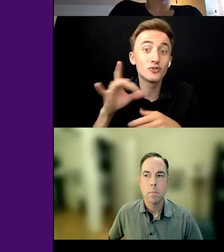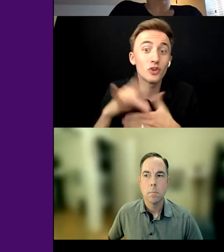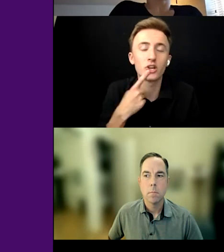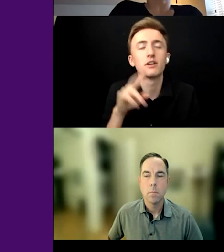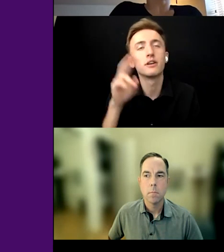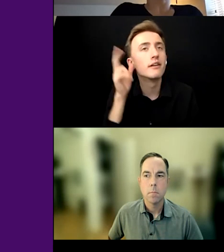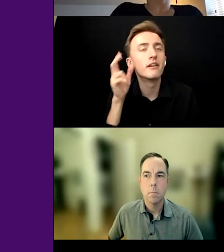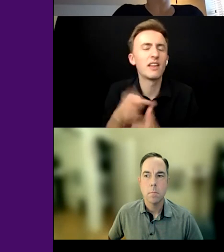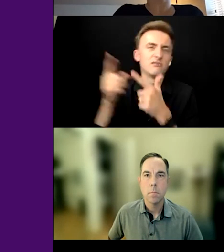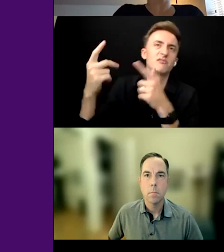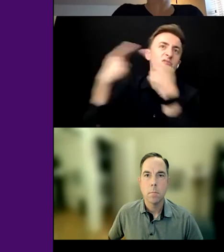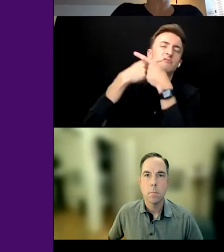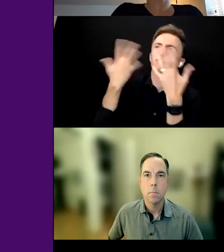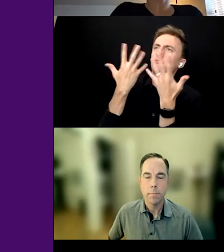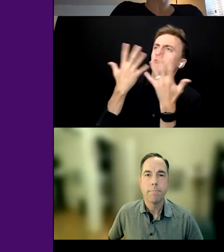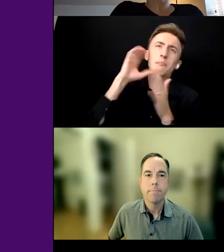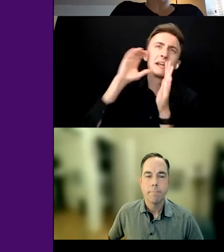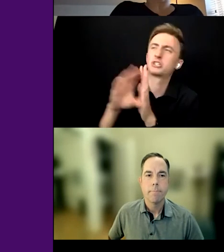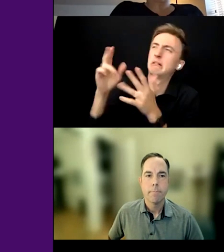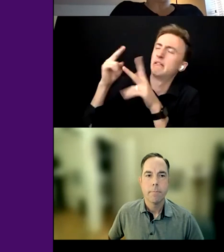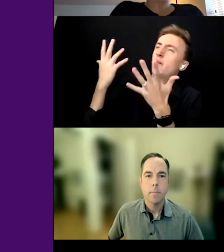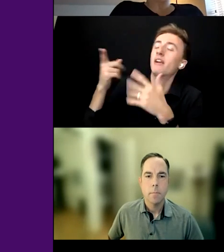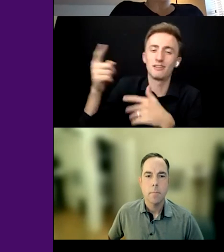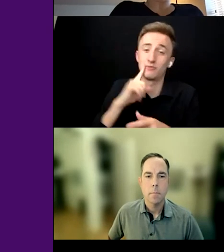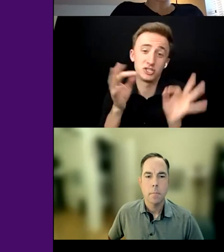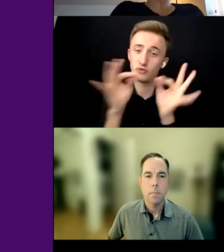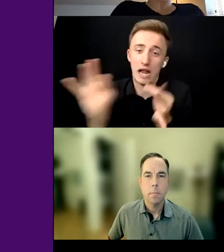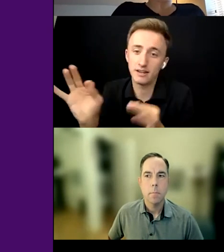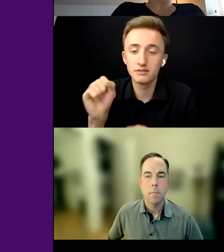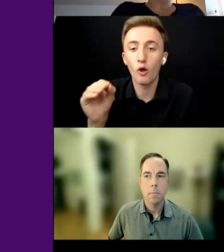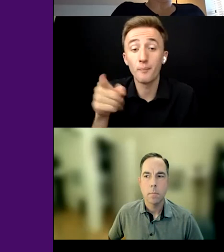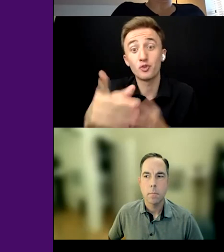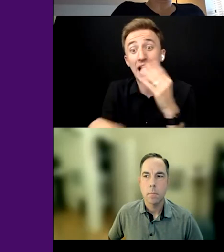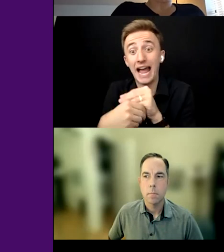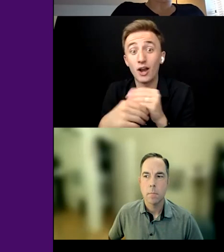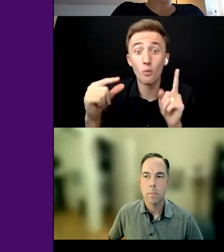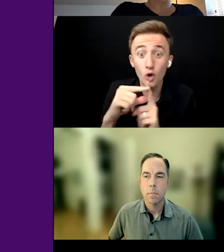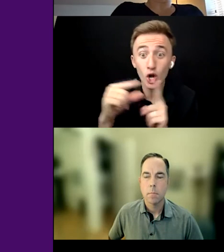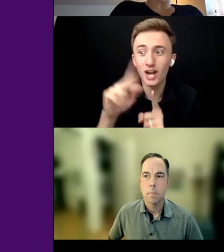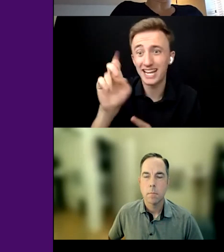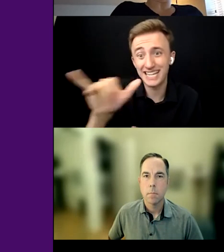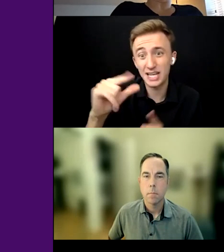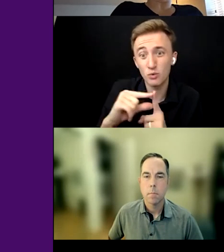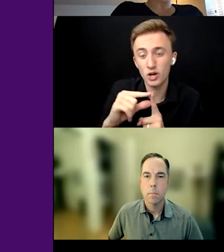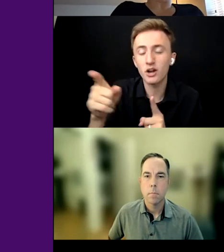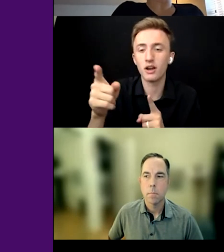and distracting. So adding in a keyword that indicates the state of that content does not